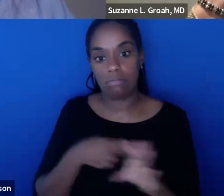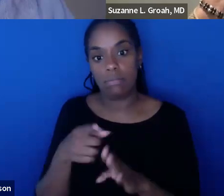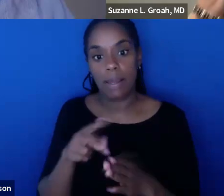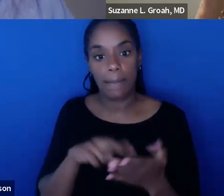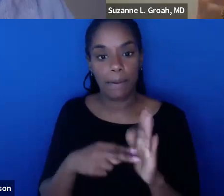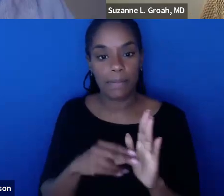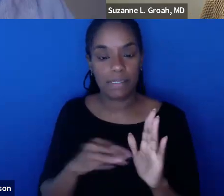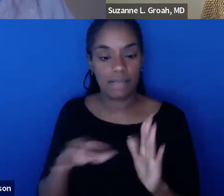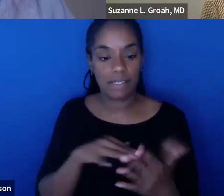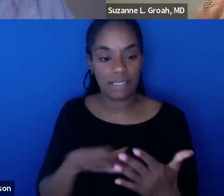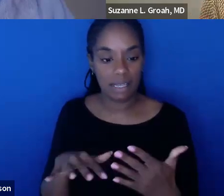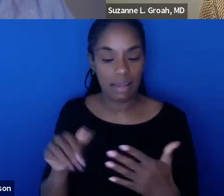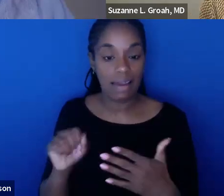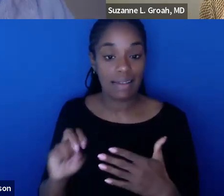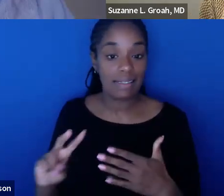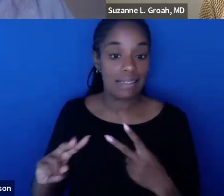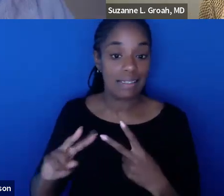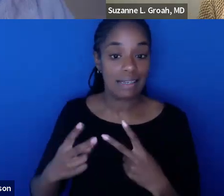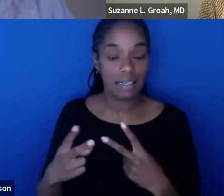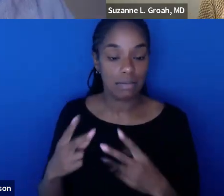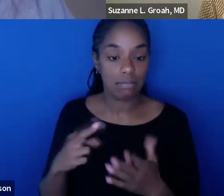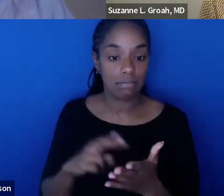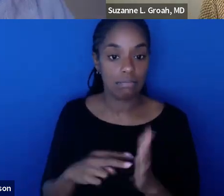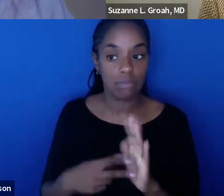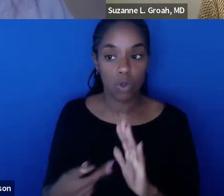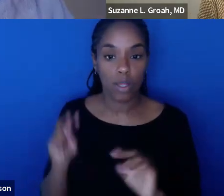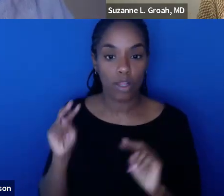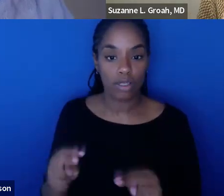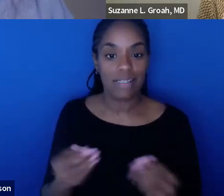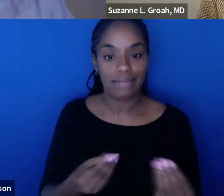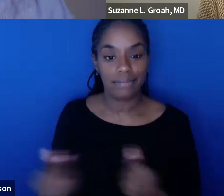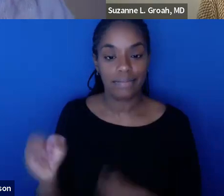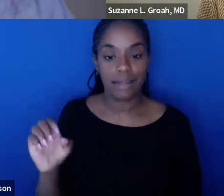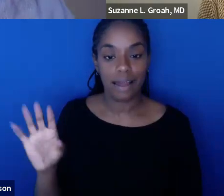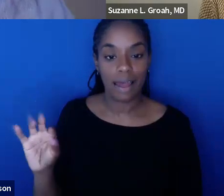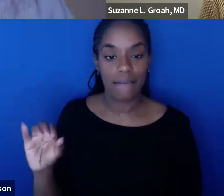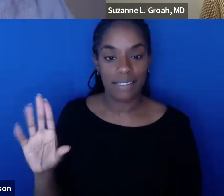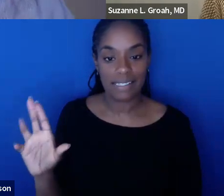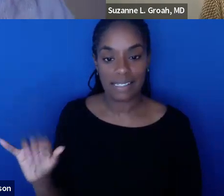As a secondary purpose, we looked at kind of efficacy and we did see some preliminary efficacy.